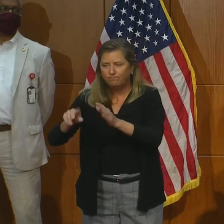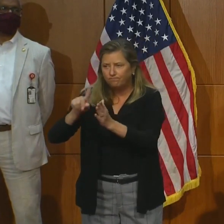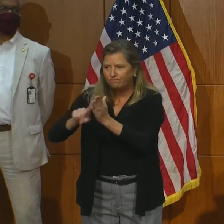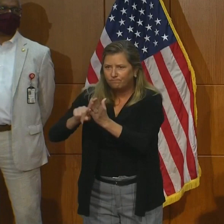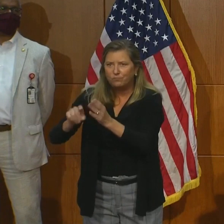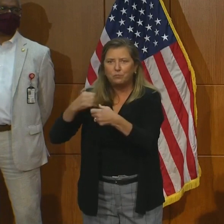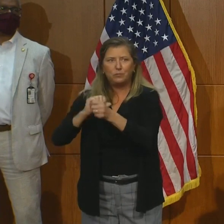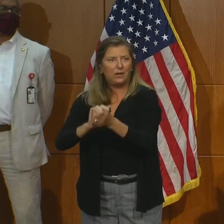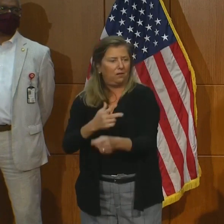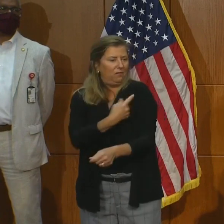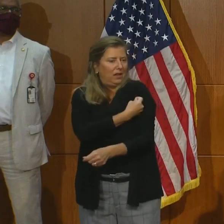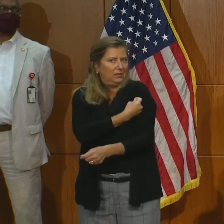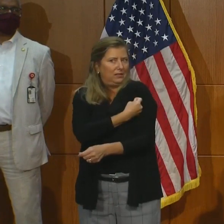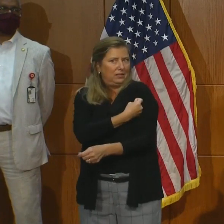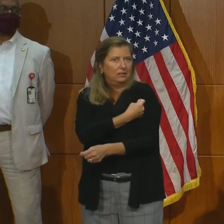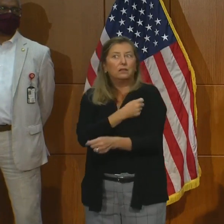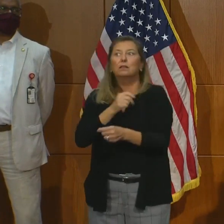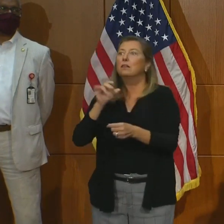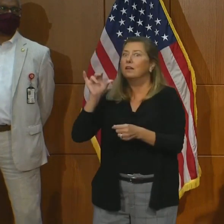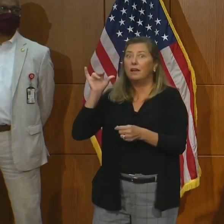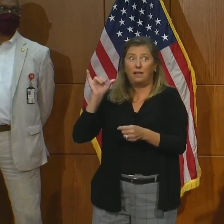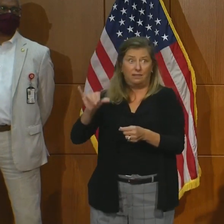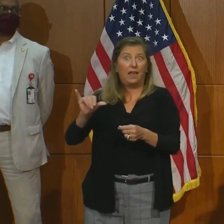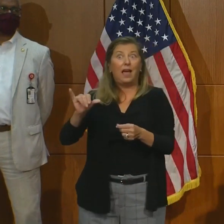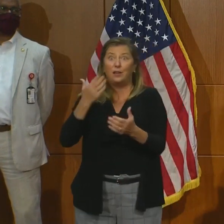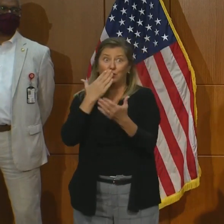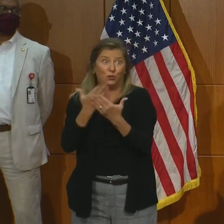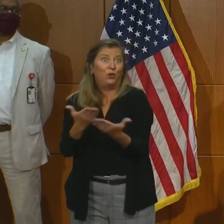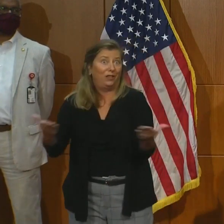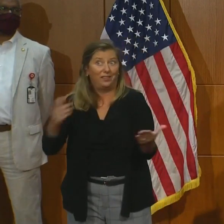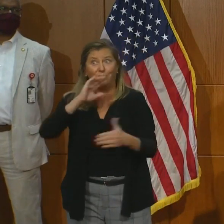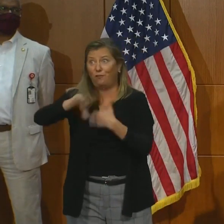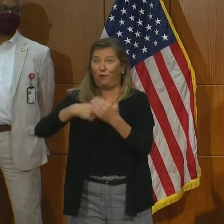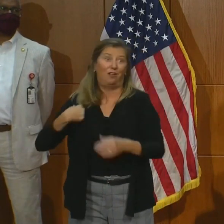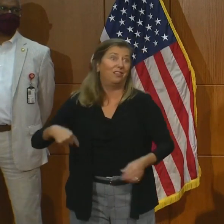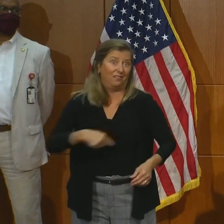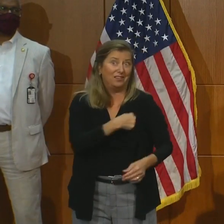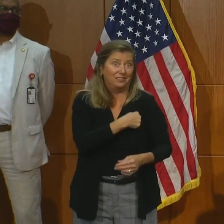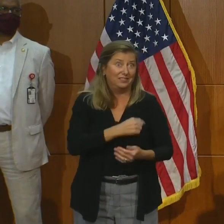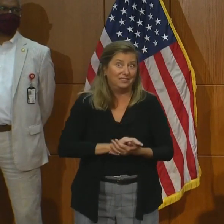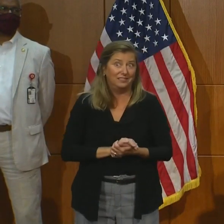IMPORTANT THE COUNTRY'S BEST SCIENTISTS ARE MAKING PROGRESS